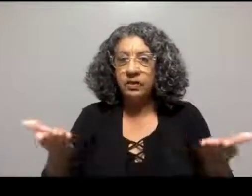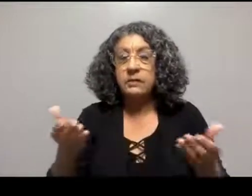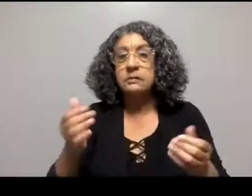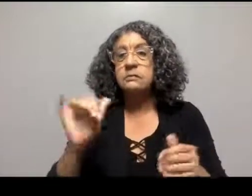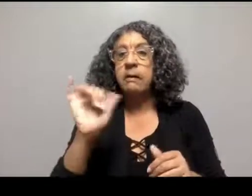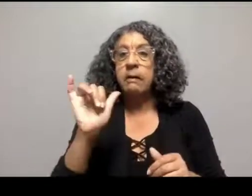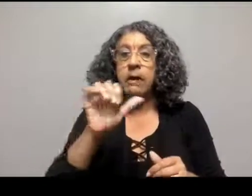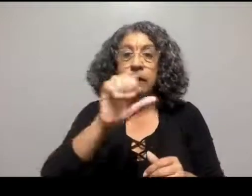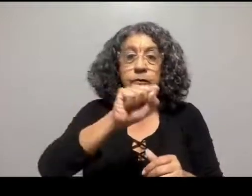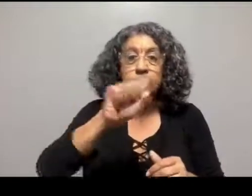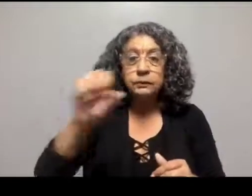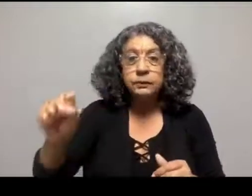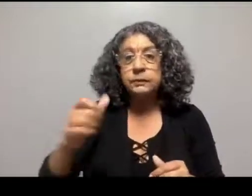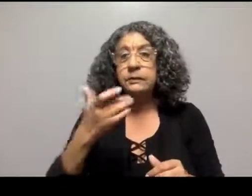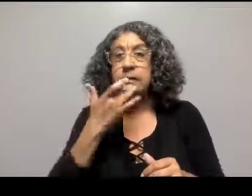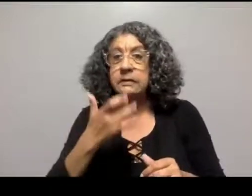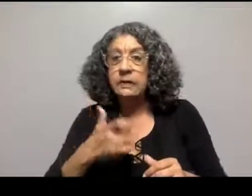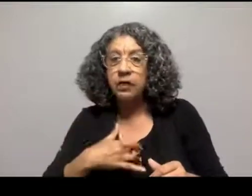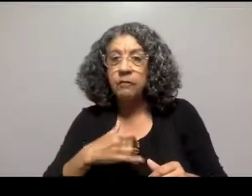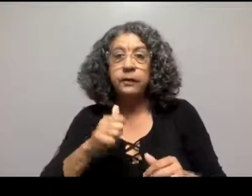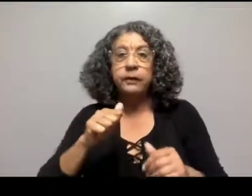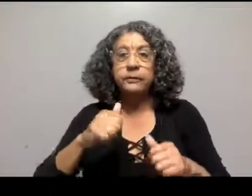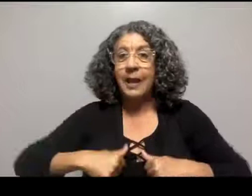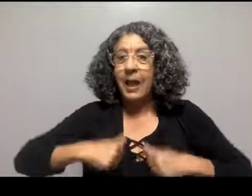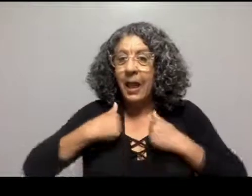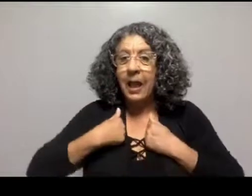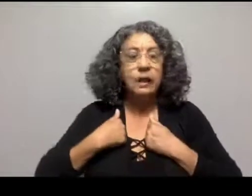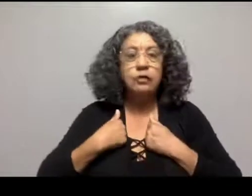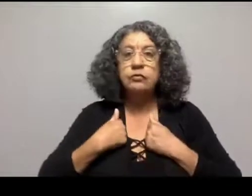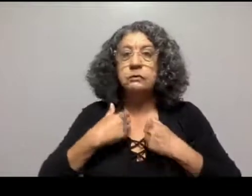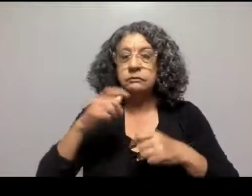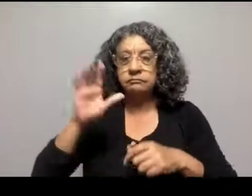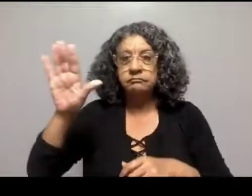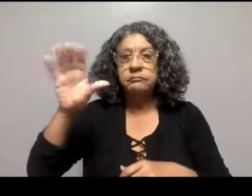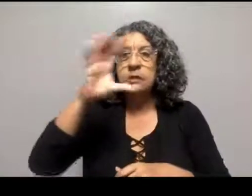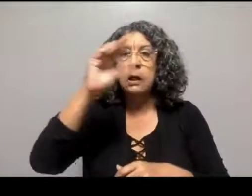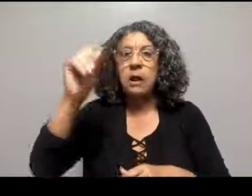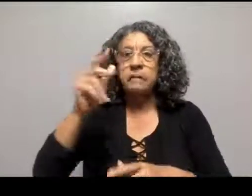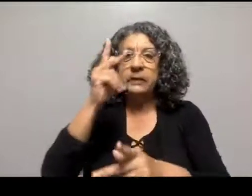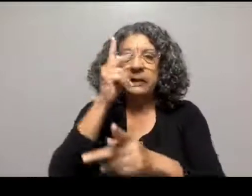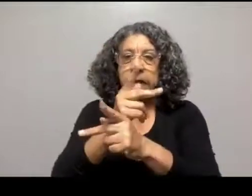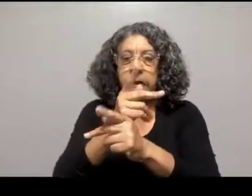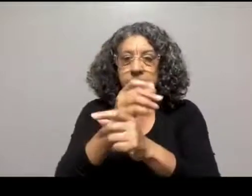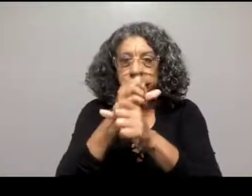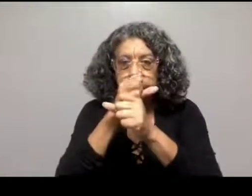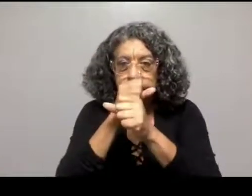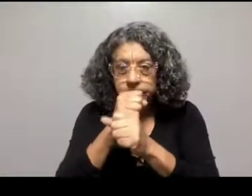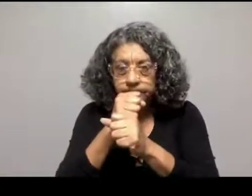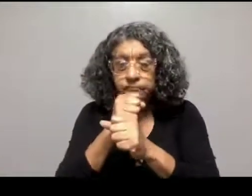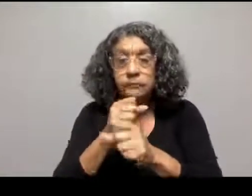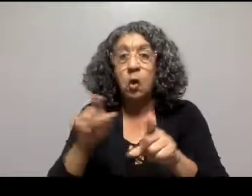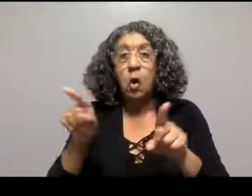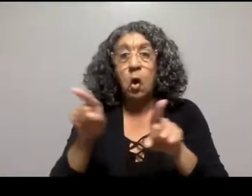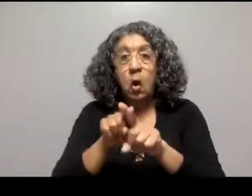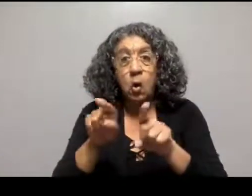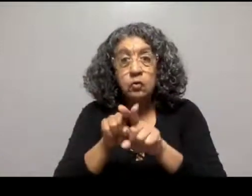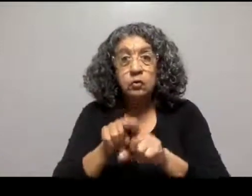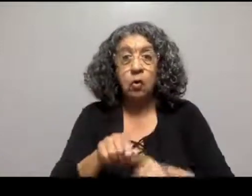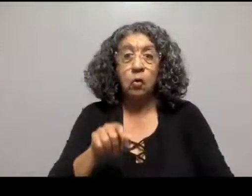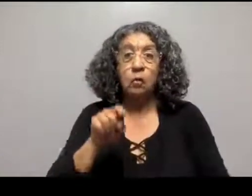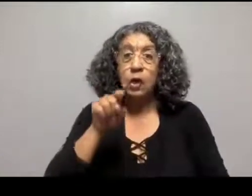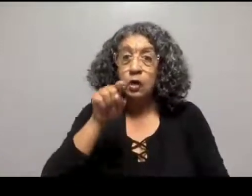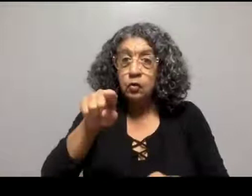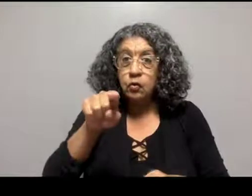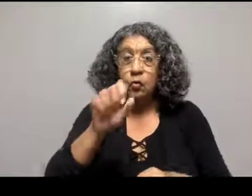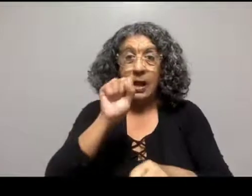like your social security number, your birth date, your address the company keeps that confidential.